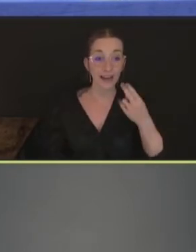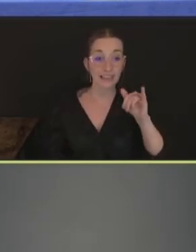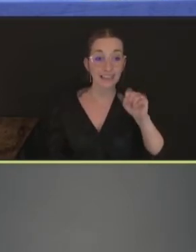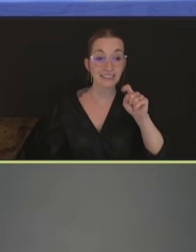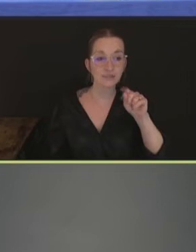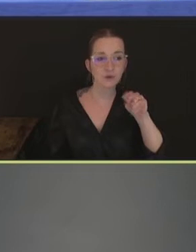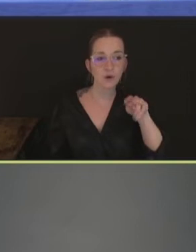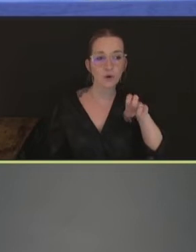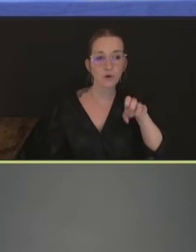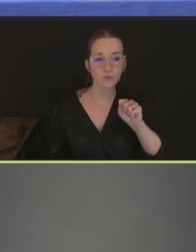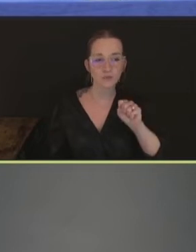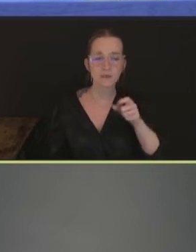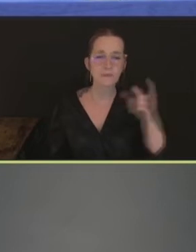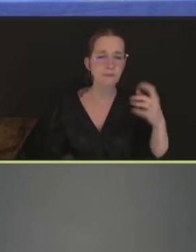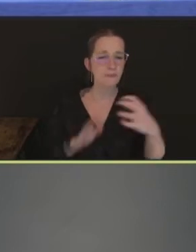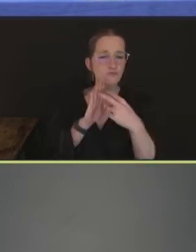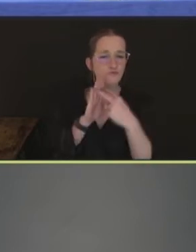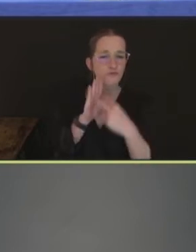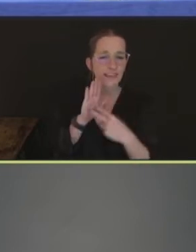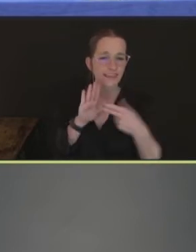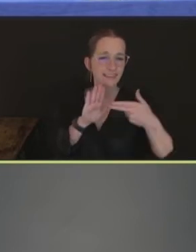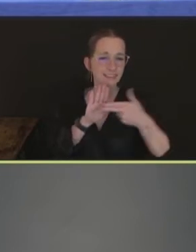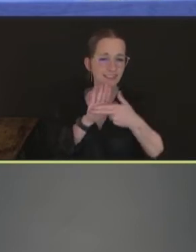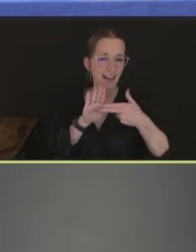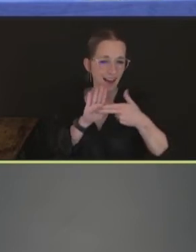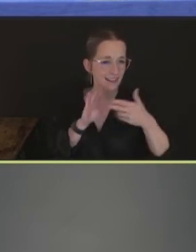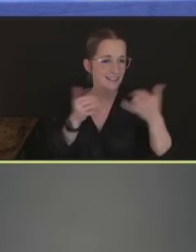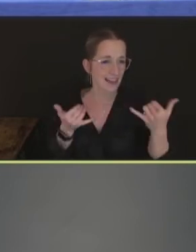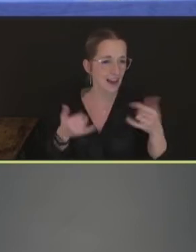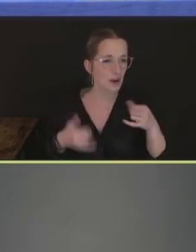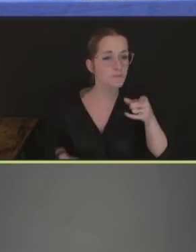of eight histones. Proteins are first wrapped around the DNA.